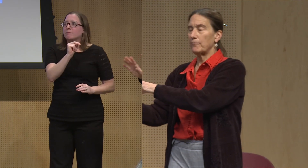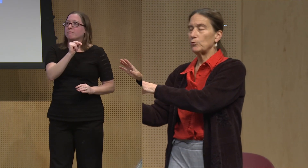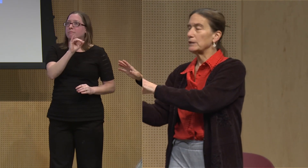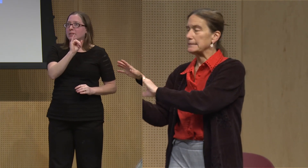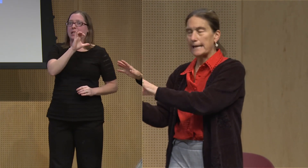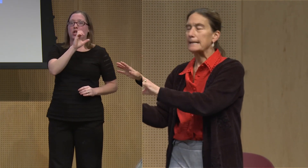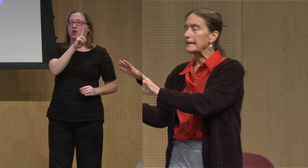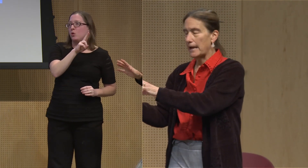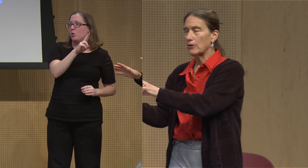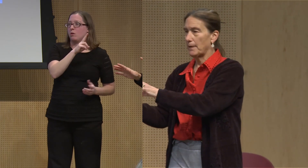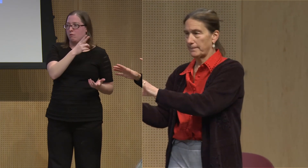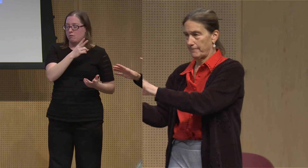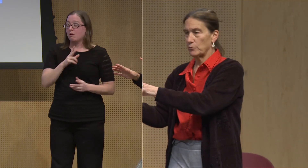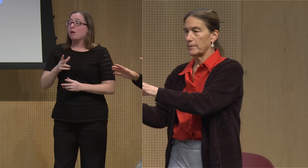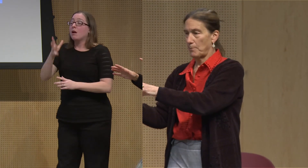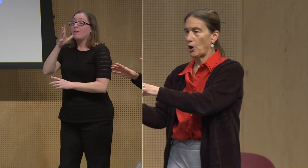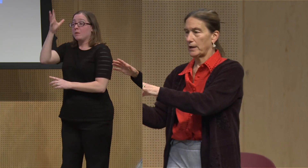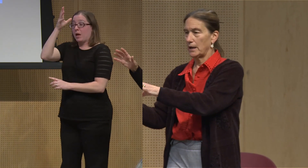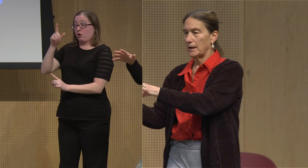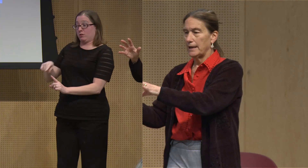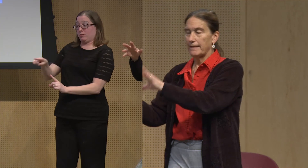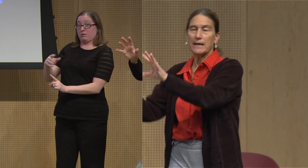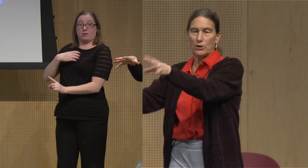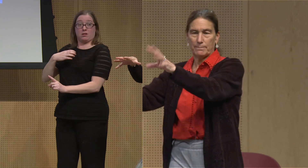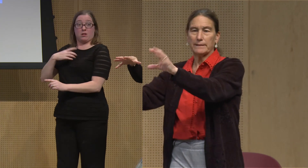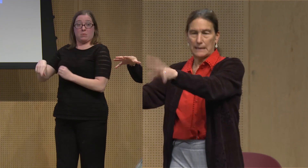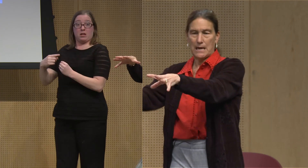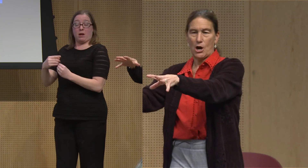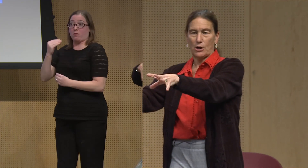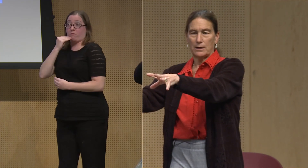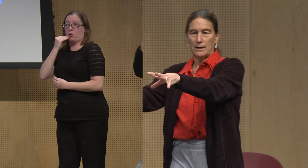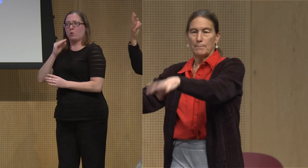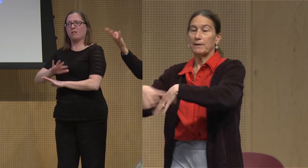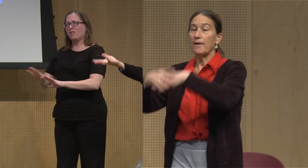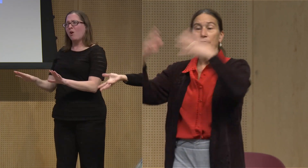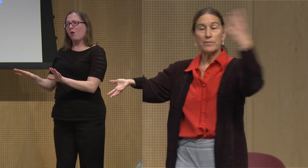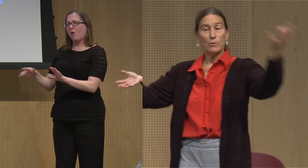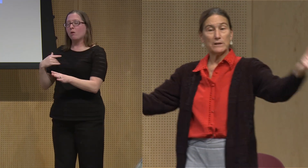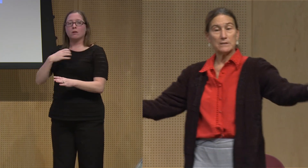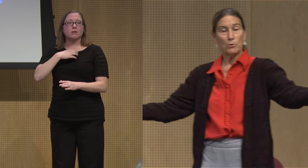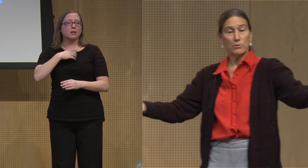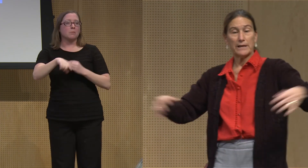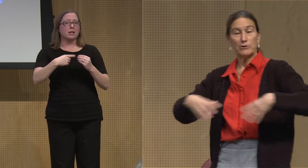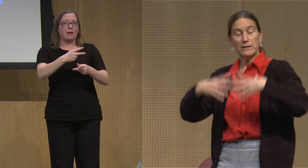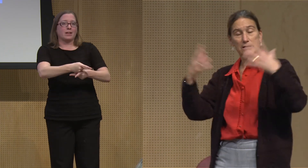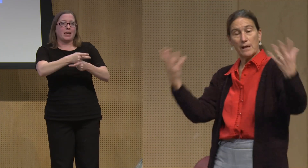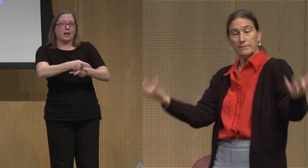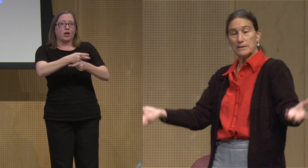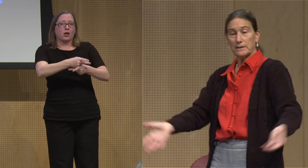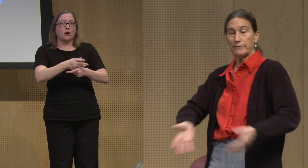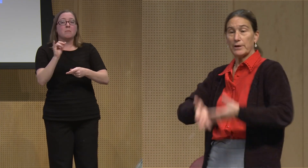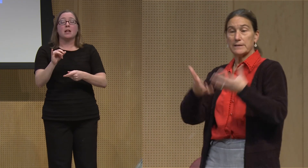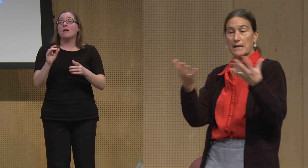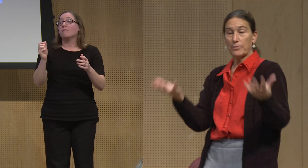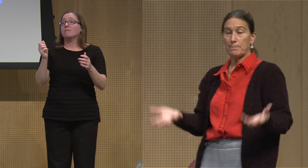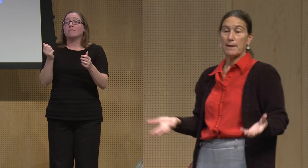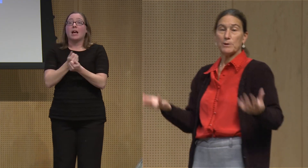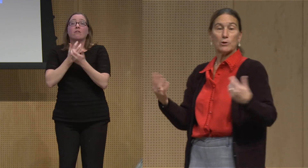BECAUSE THEY DIDN'T CARE ABOUT THE FOOD AND THE PARKING. THEY CARED ABOUT THE CARE, BUT IF EVERYTHING WENT SMOOTHLY AND YOU HAD THIS LOVELY DELIVERY AND THIS HEALTHY BABY, YOU COMPLAINED